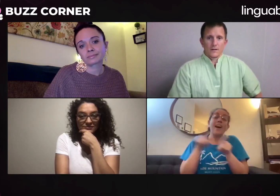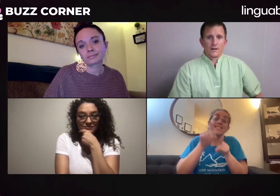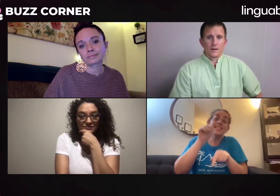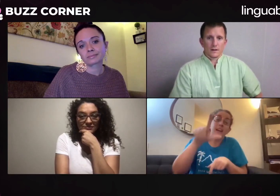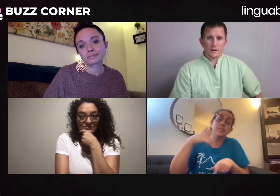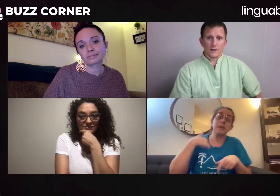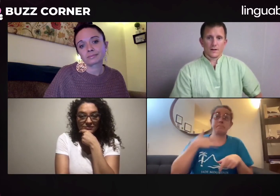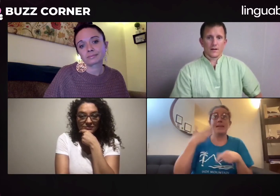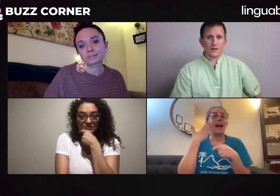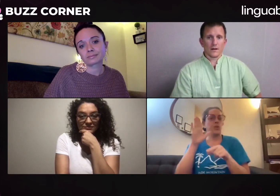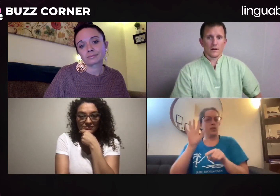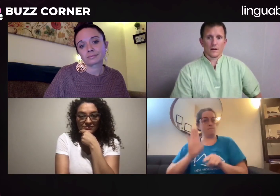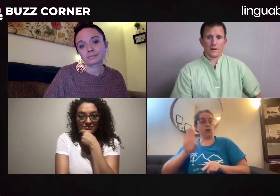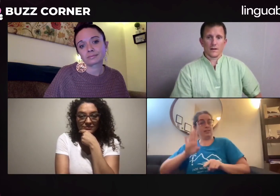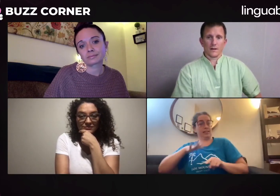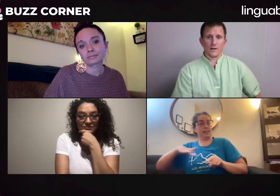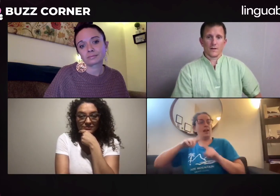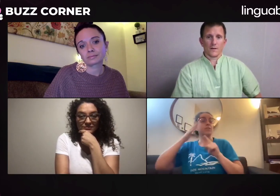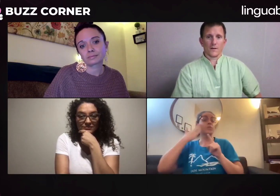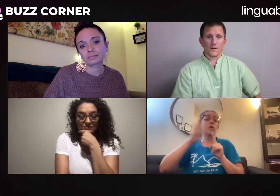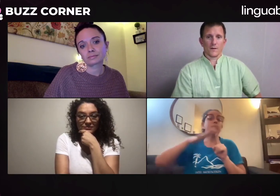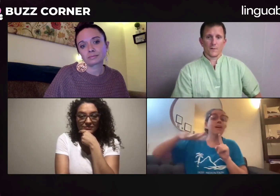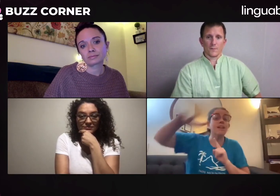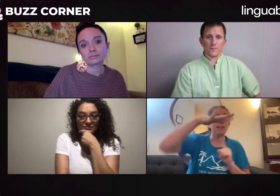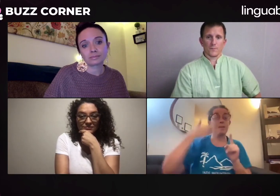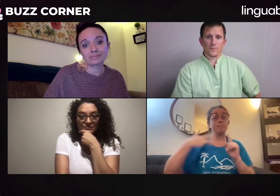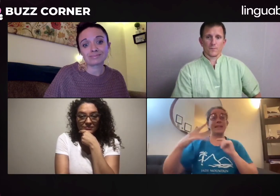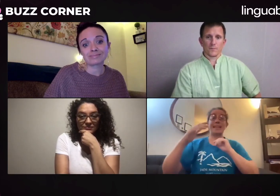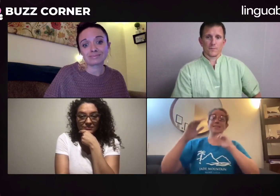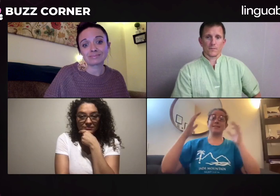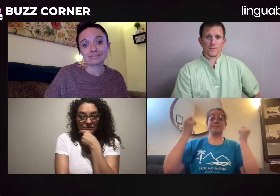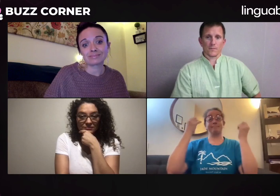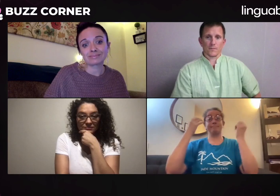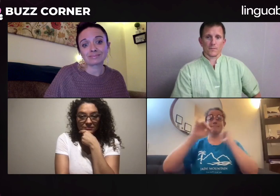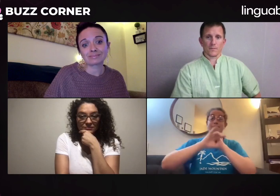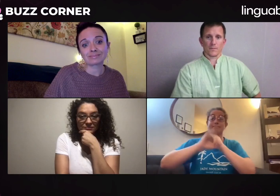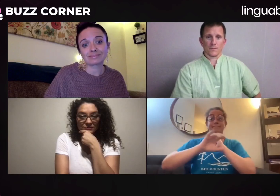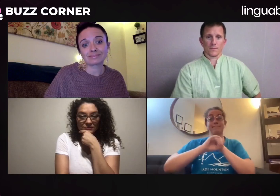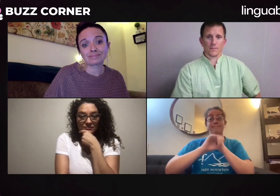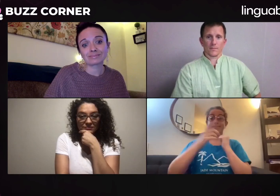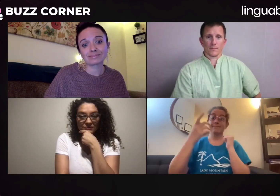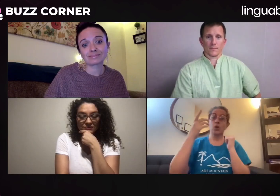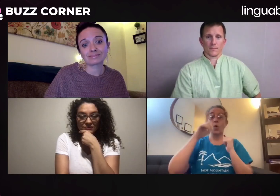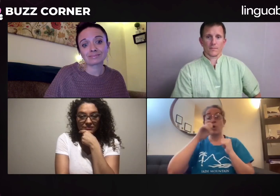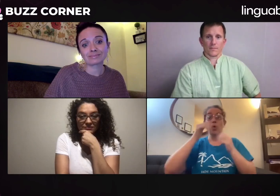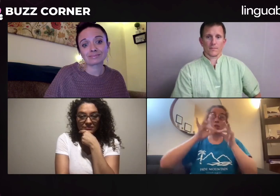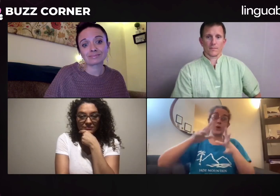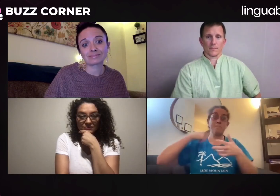And as a director of ASL, particularly in the Boston area and having the interpreters